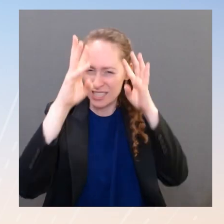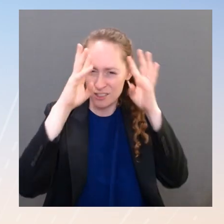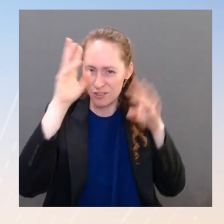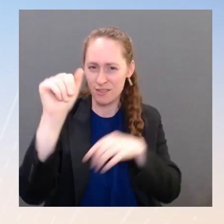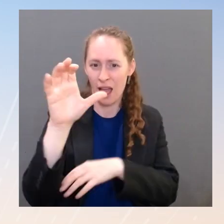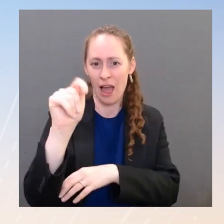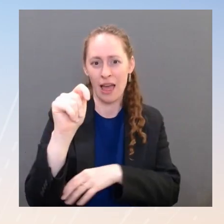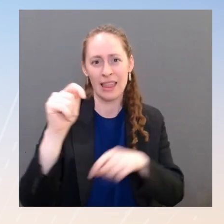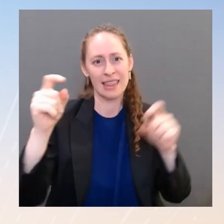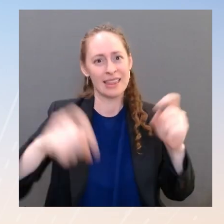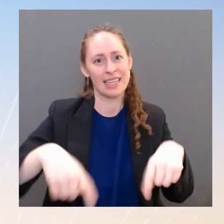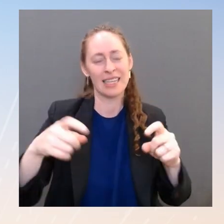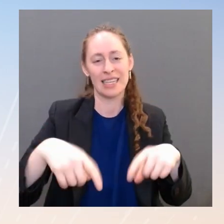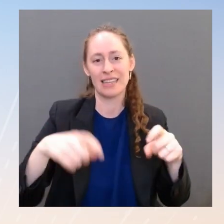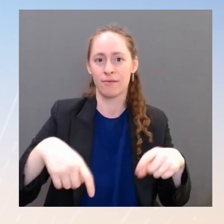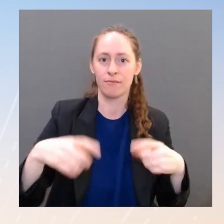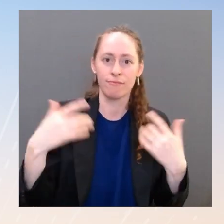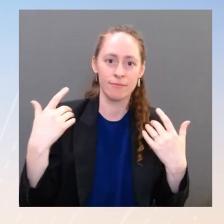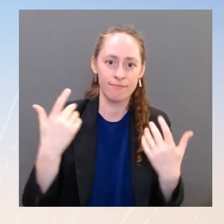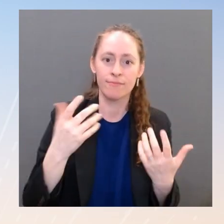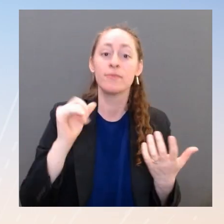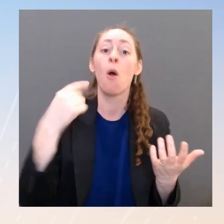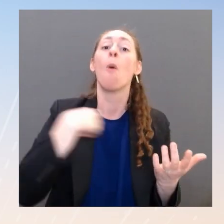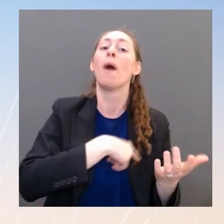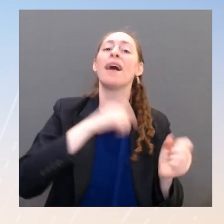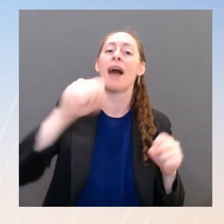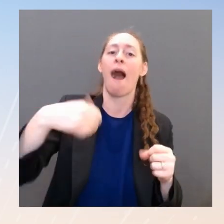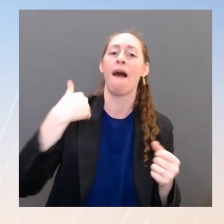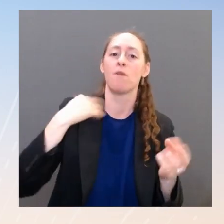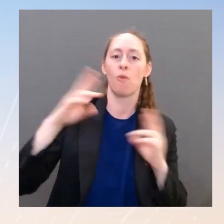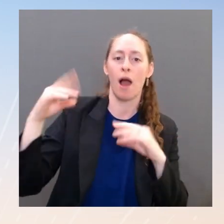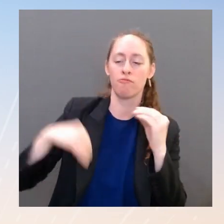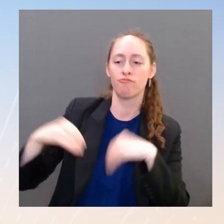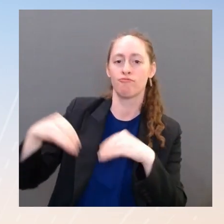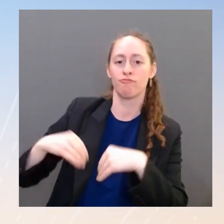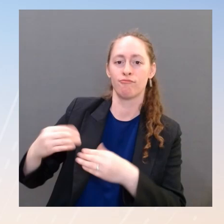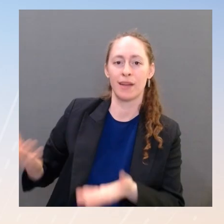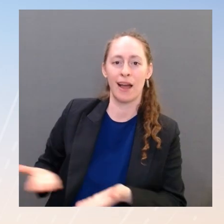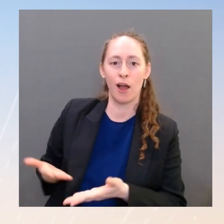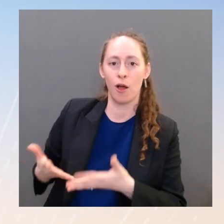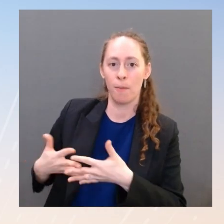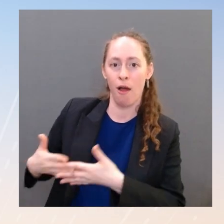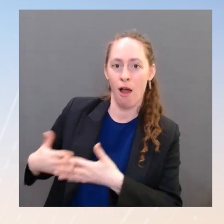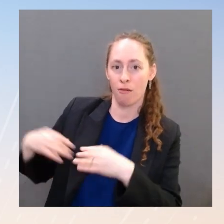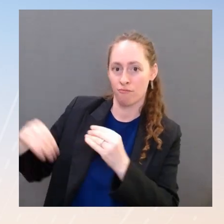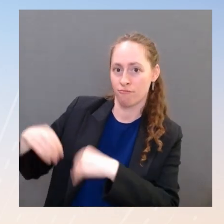outcompeting the rest of the world for decades to come. So, that's a little preview. Go ahead. The Press: Great.